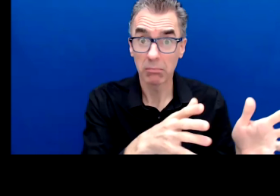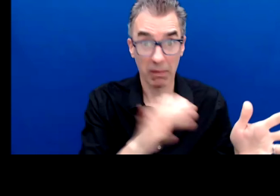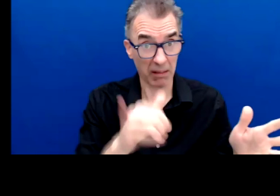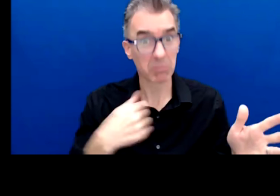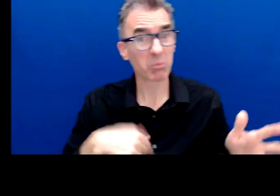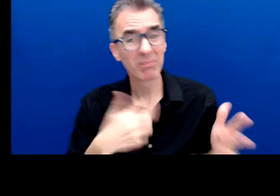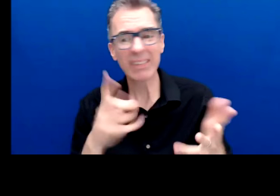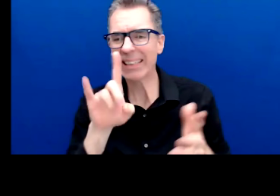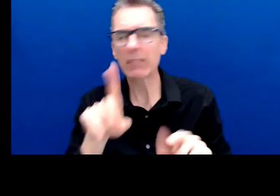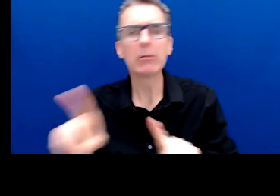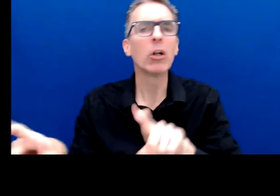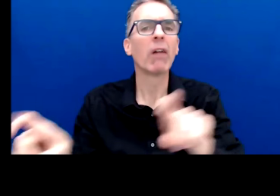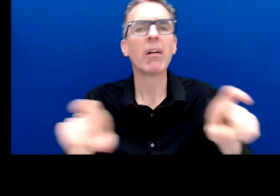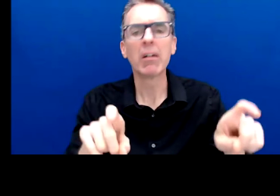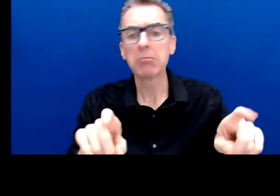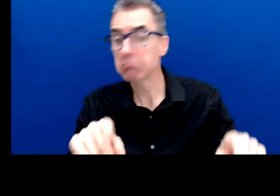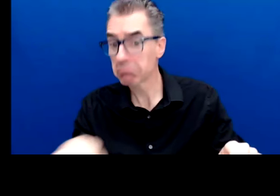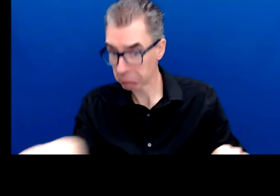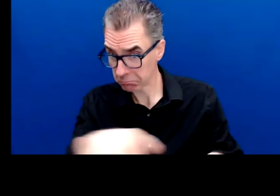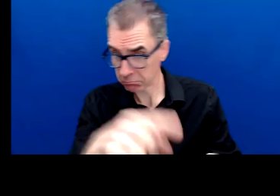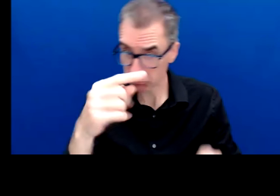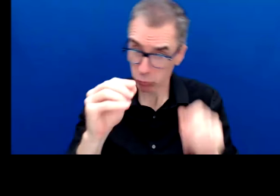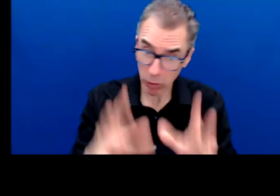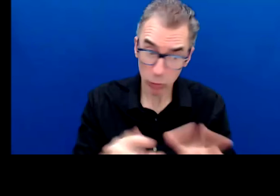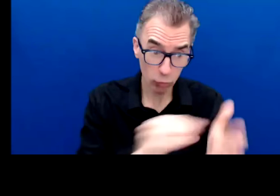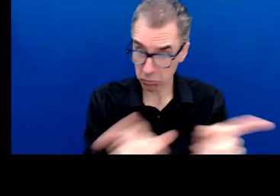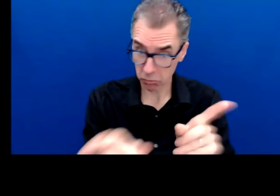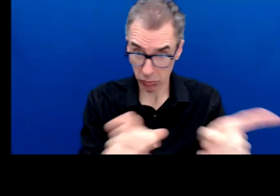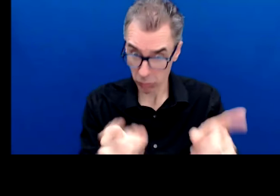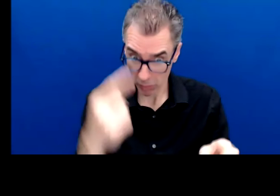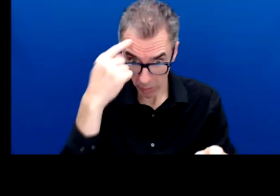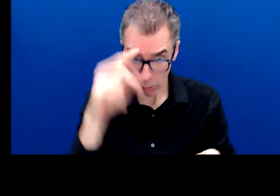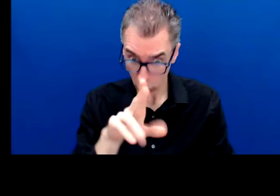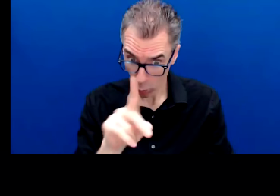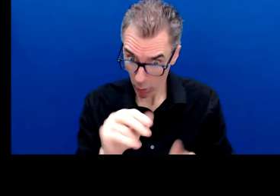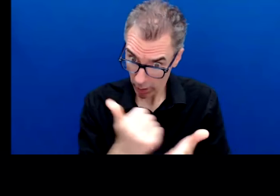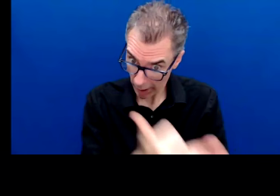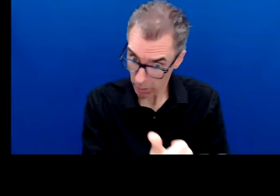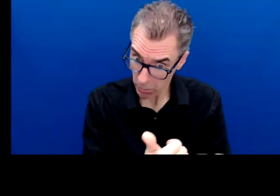and from our students that say that the kudos have really changed how the student responds, has changed